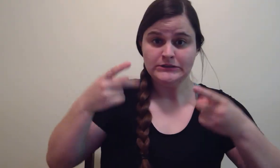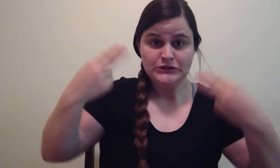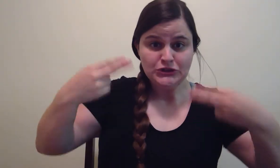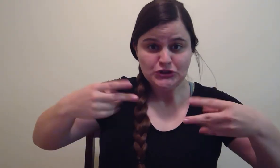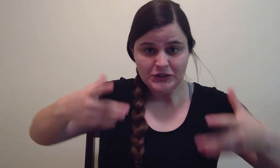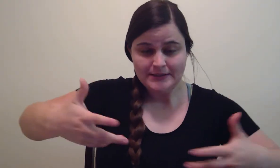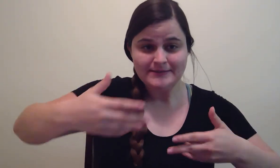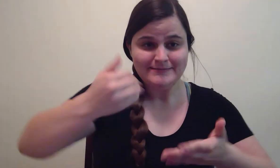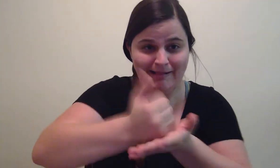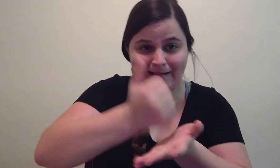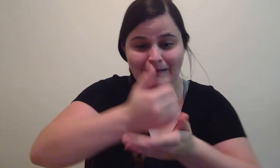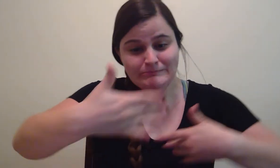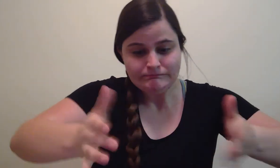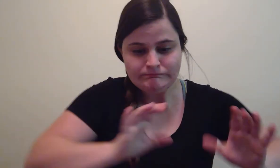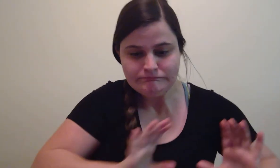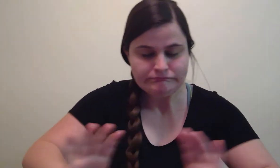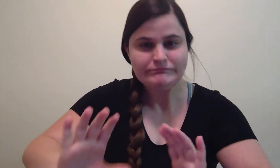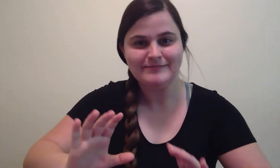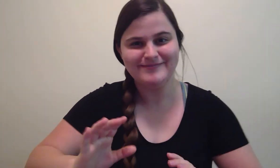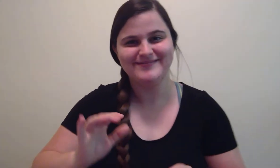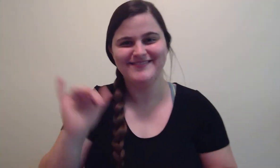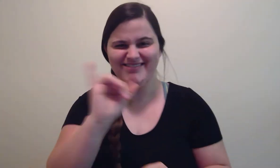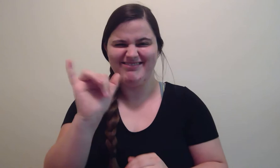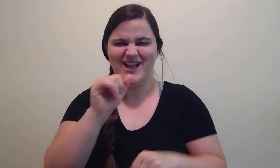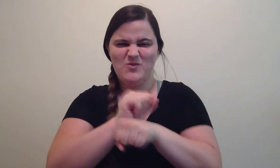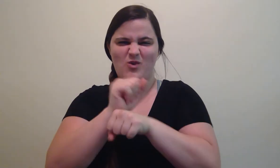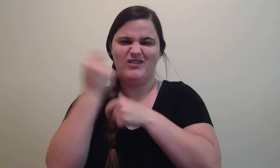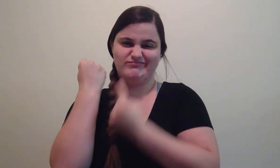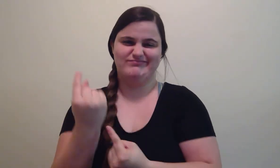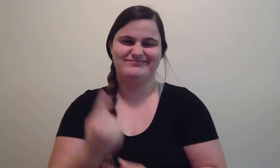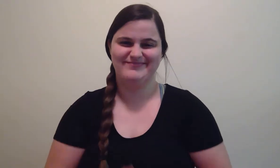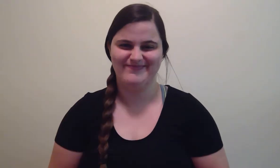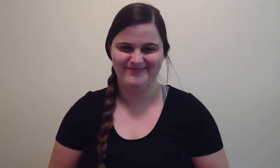The quick as a cricket, he started pushing a box like he'd been working all along.